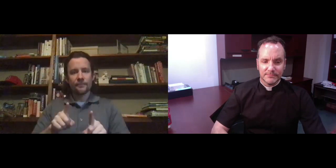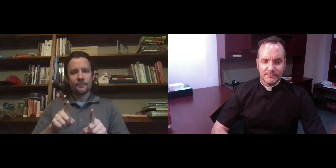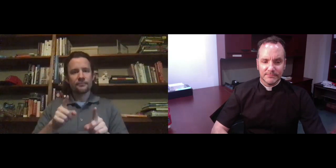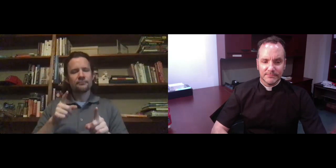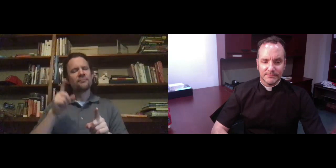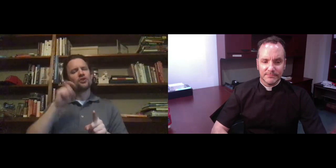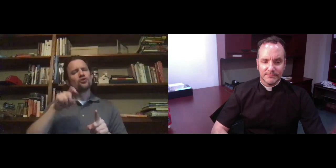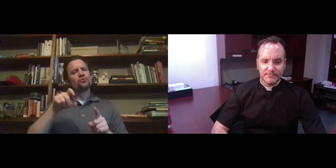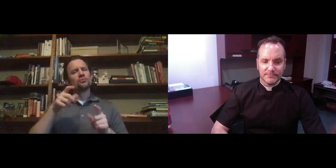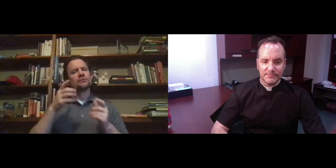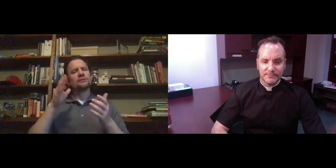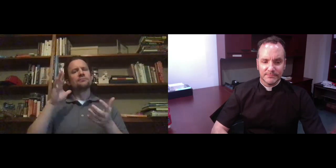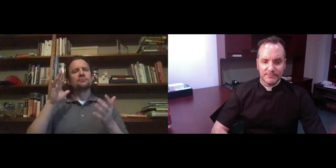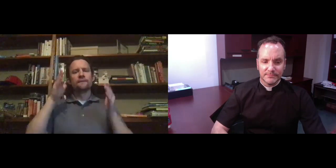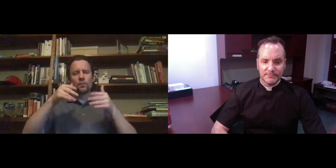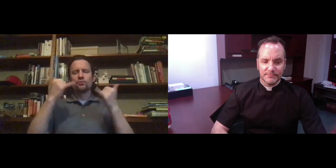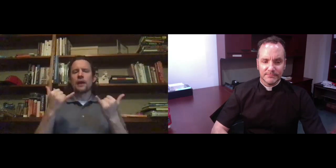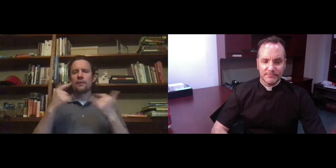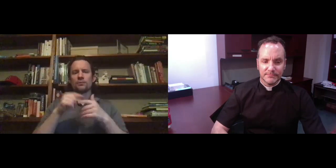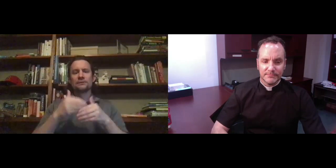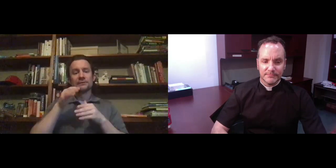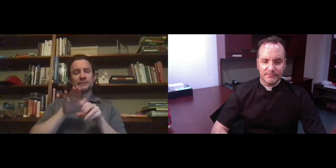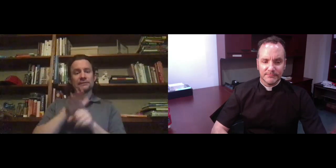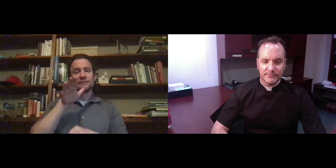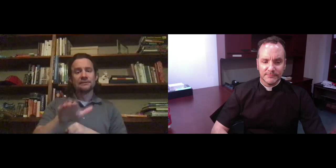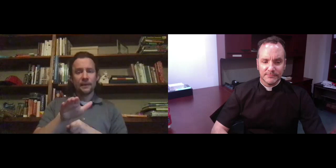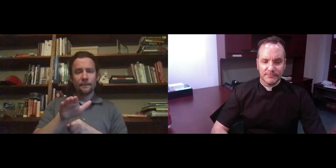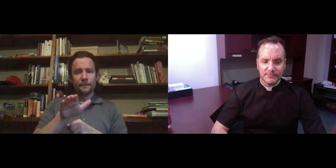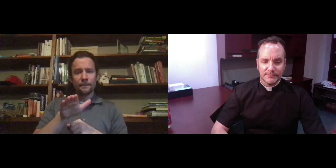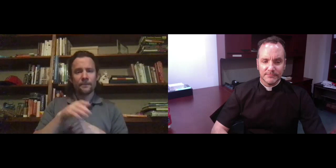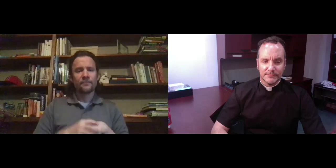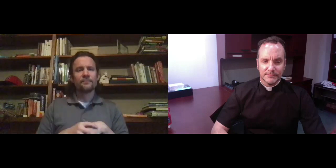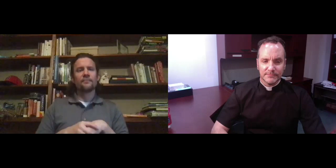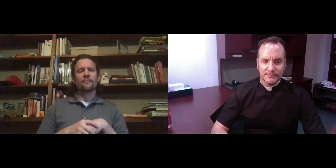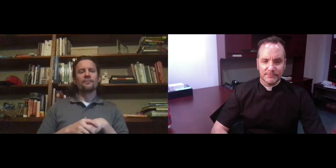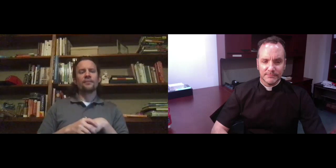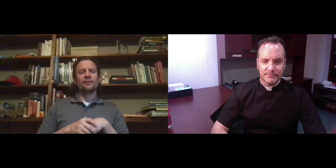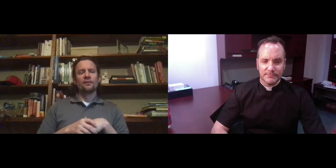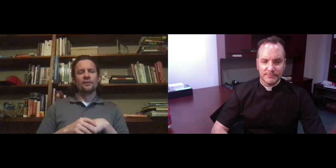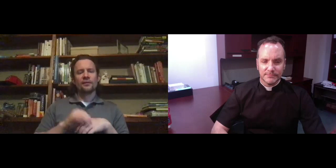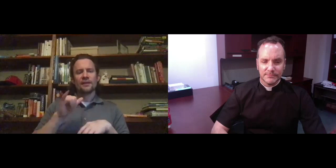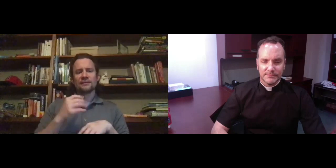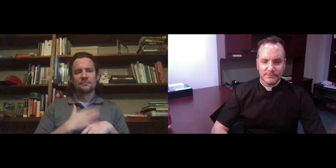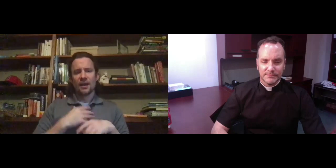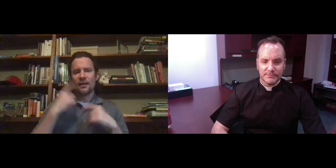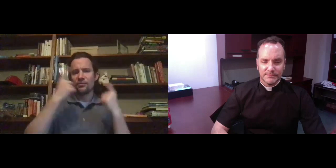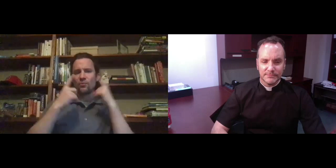die, what happens after that - that's not going to give me life. It's not going to be a good thing. So instead, I need to focus on the next step of my